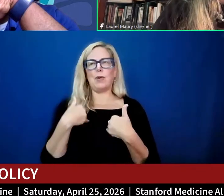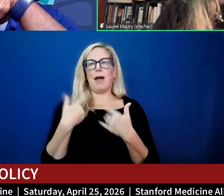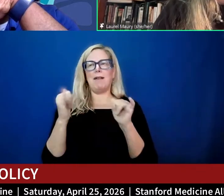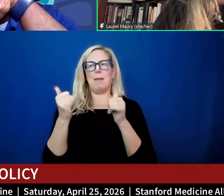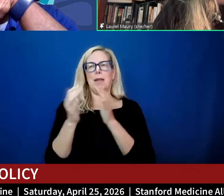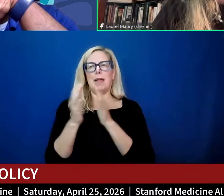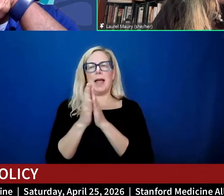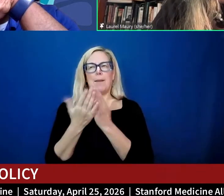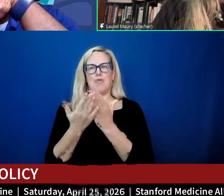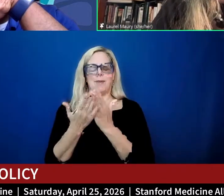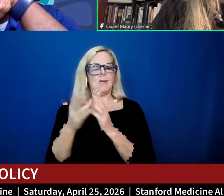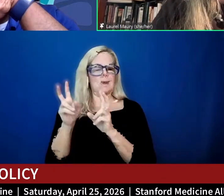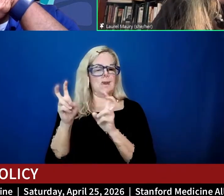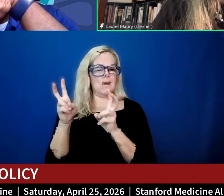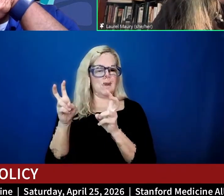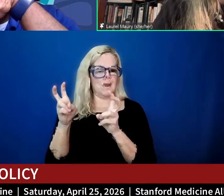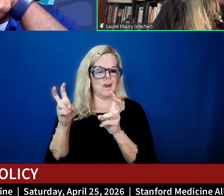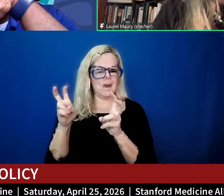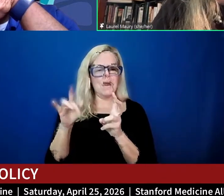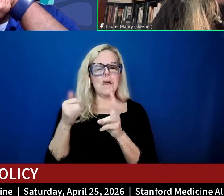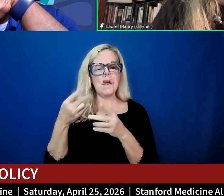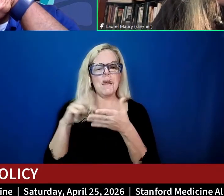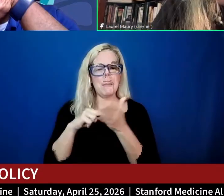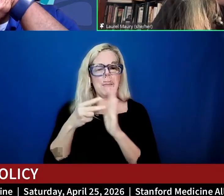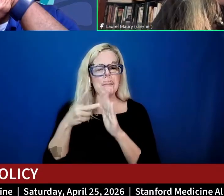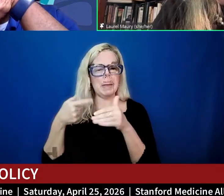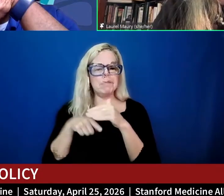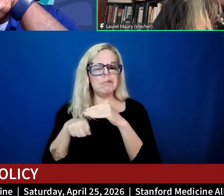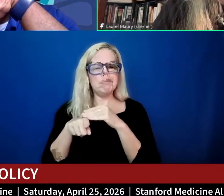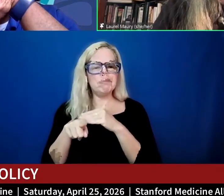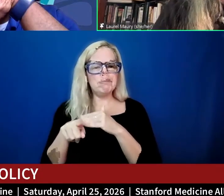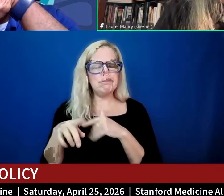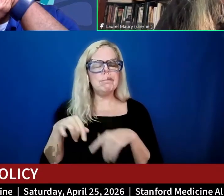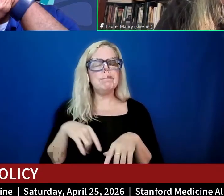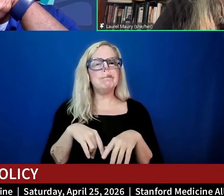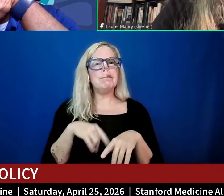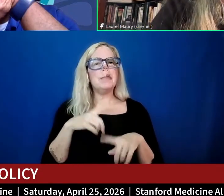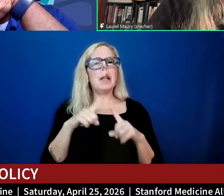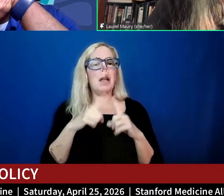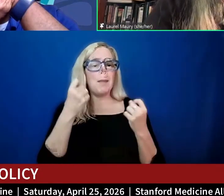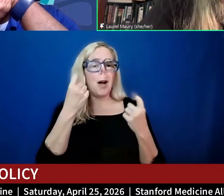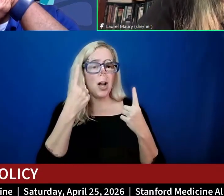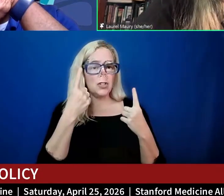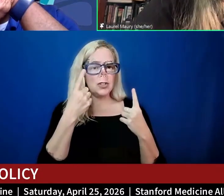legislators, that is a those conversations are confidential by law in Maryland. I don't know what